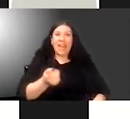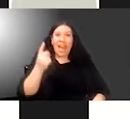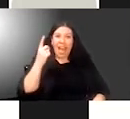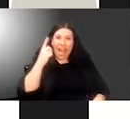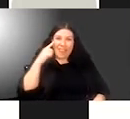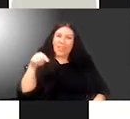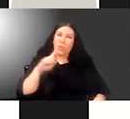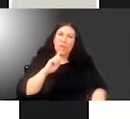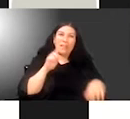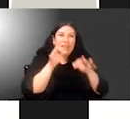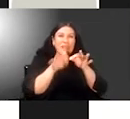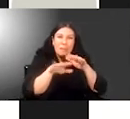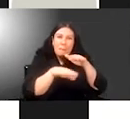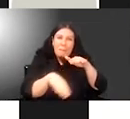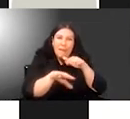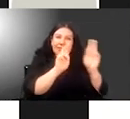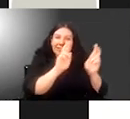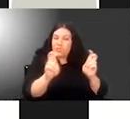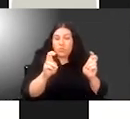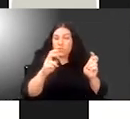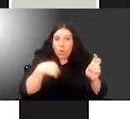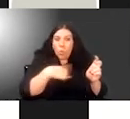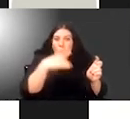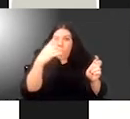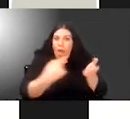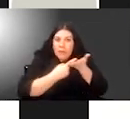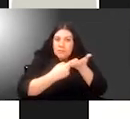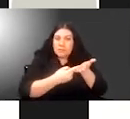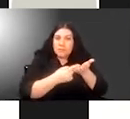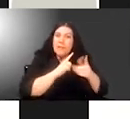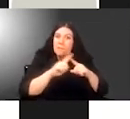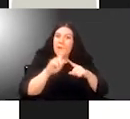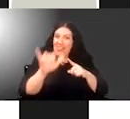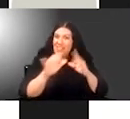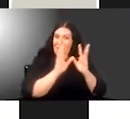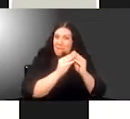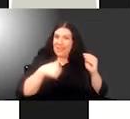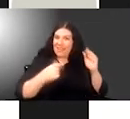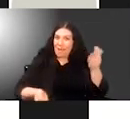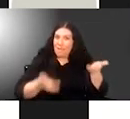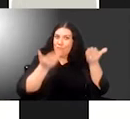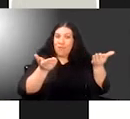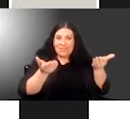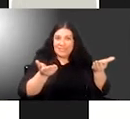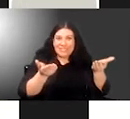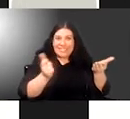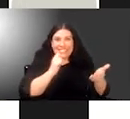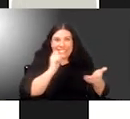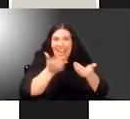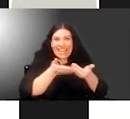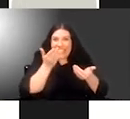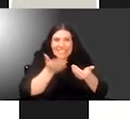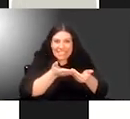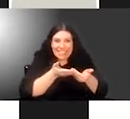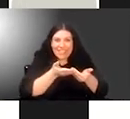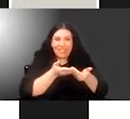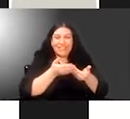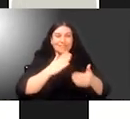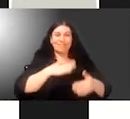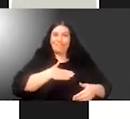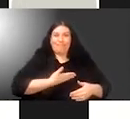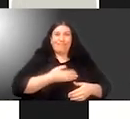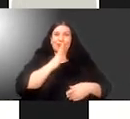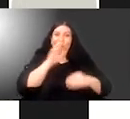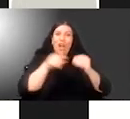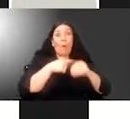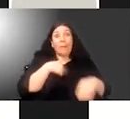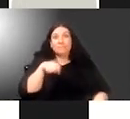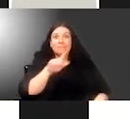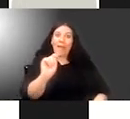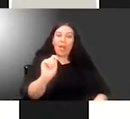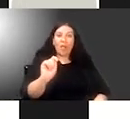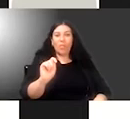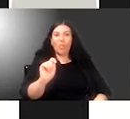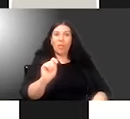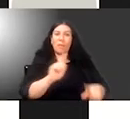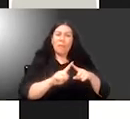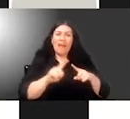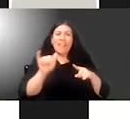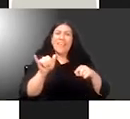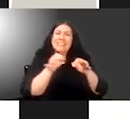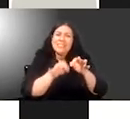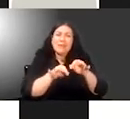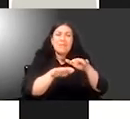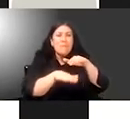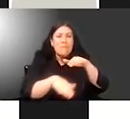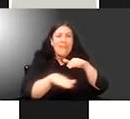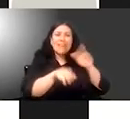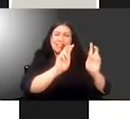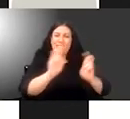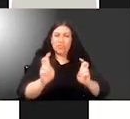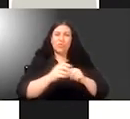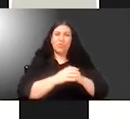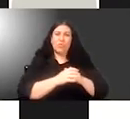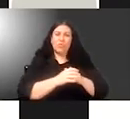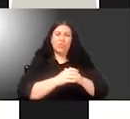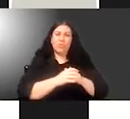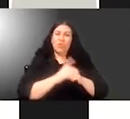And these I think are very basic issues that we don't like to discuss. And when I talked about that at that meeting, it's not easy to talk about having to go to the bathroom, right? But I think it's a very basic issue, and I think it speaks much more broadly to the issues that we still take as disabled people.